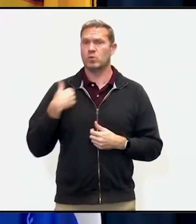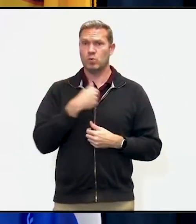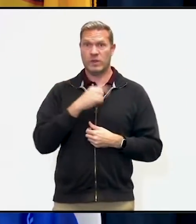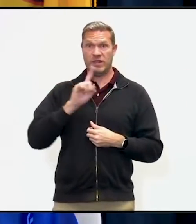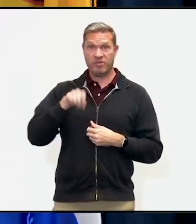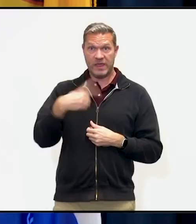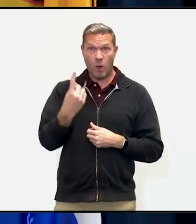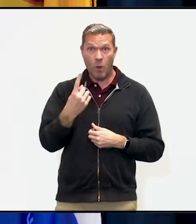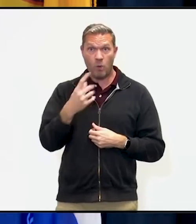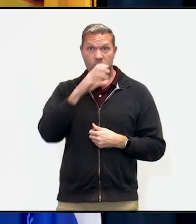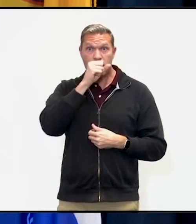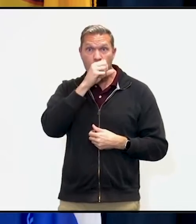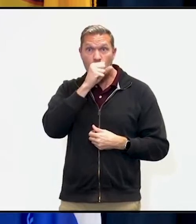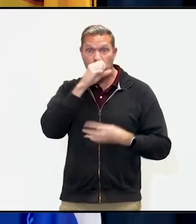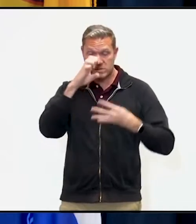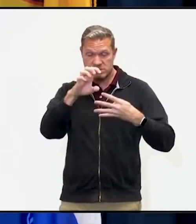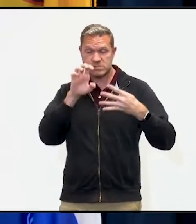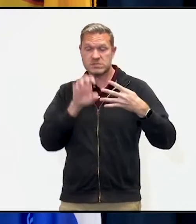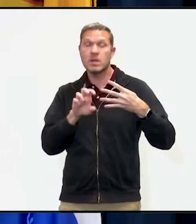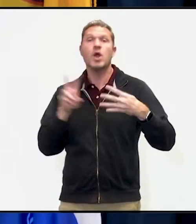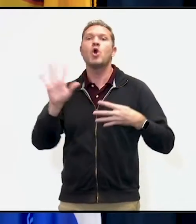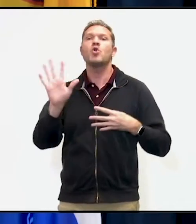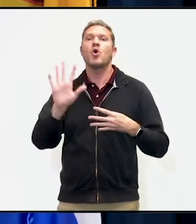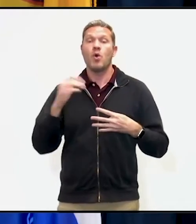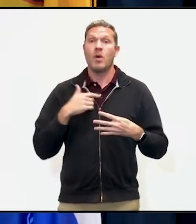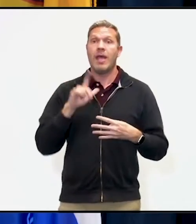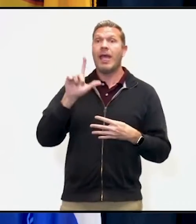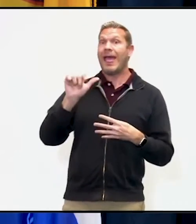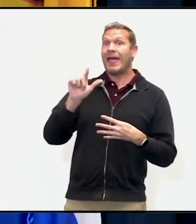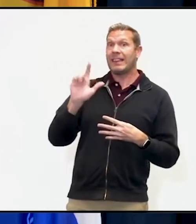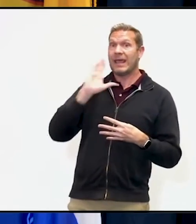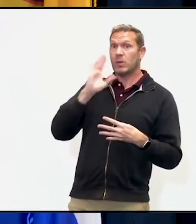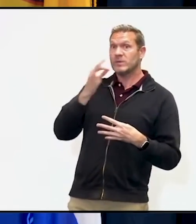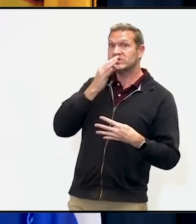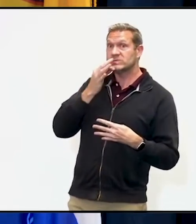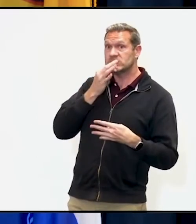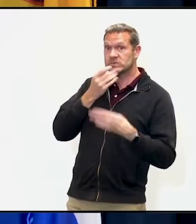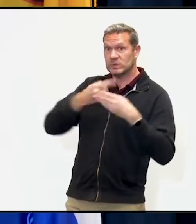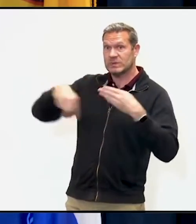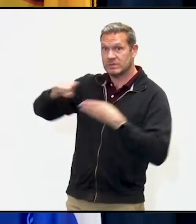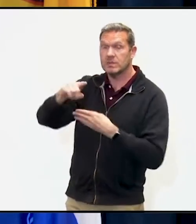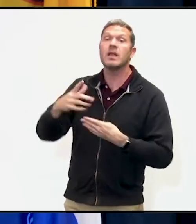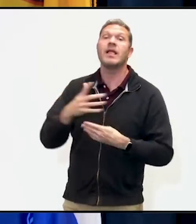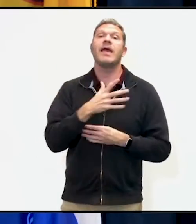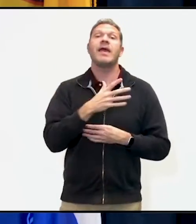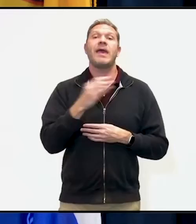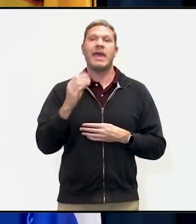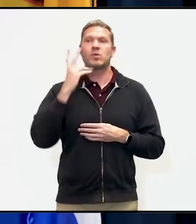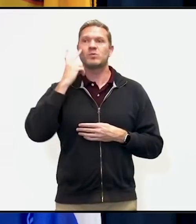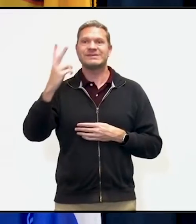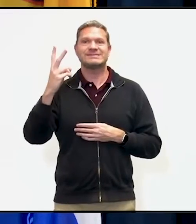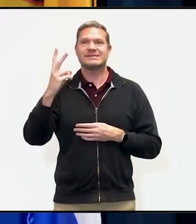L.A County has announced that they will be moving into the orange over the next few days and you're seeing that up and down the state.